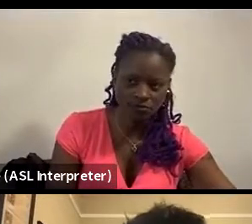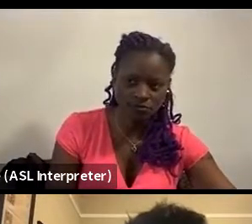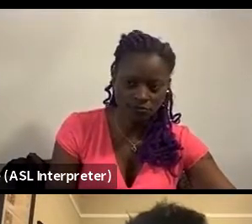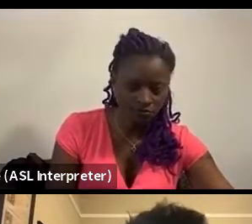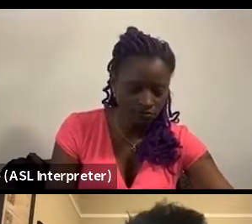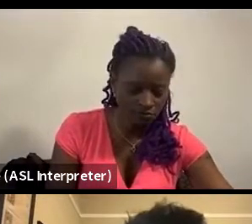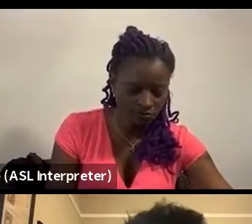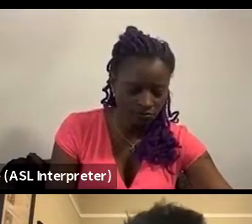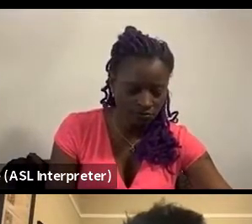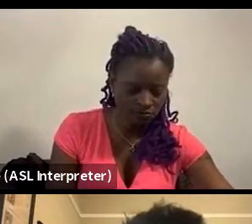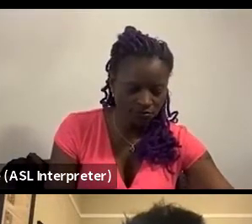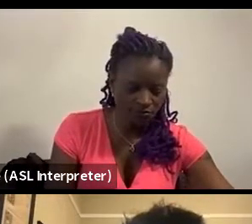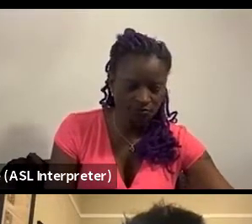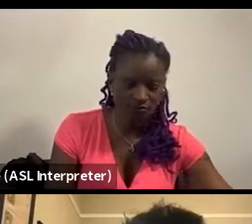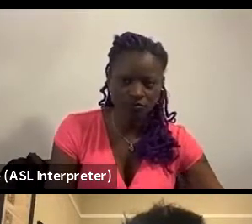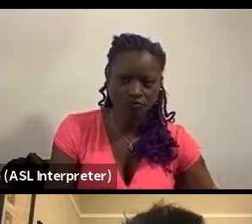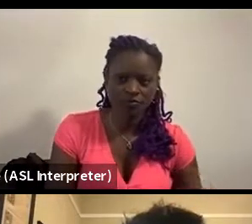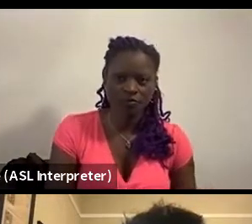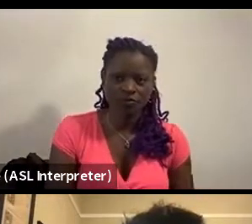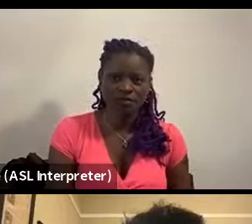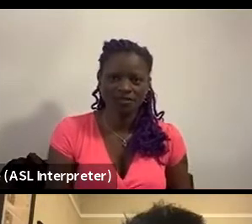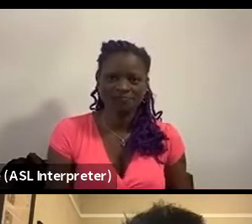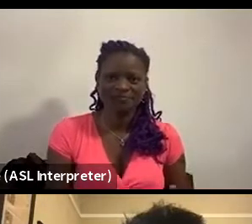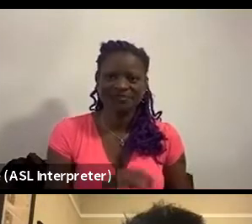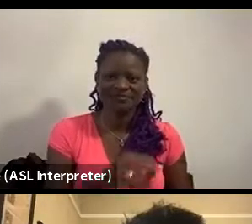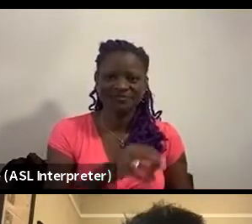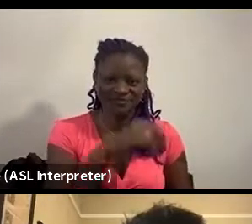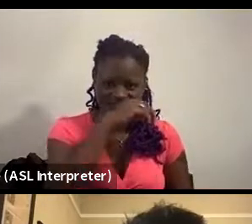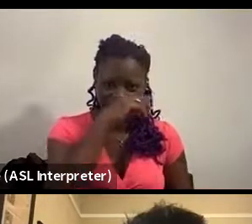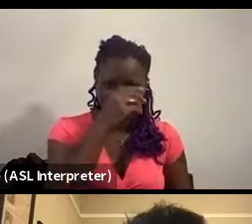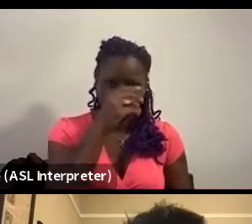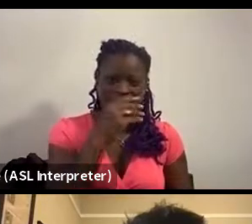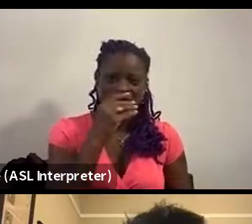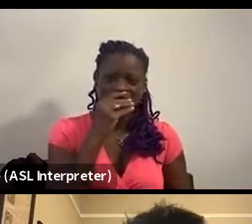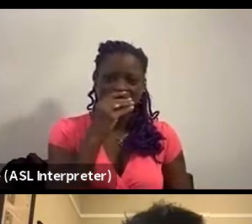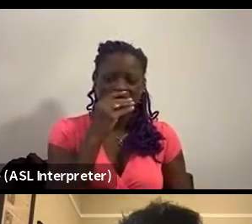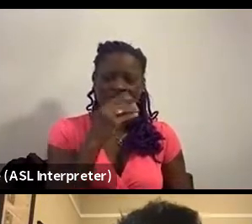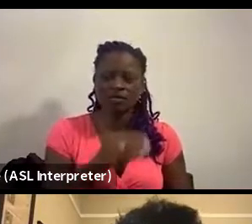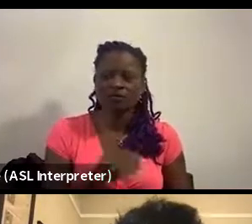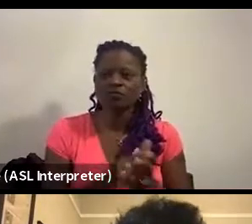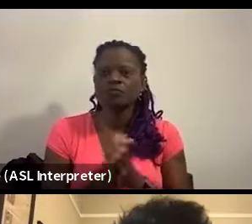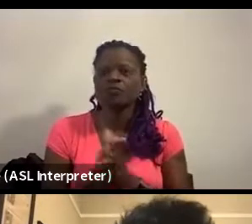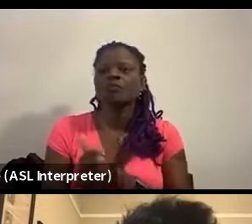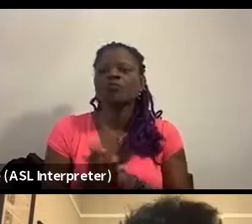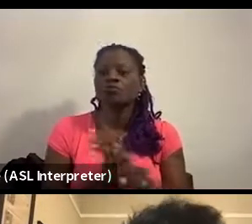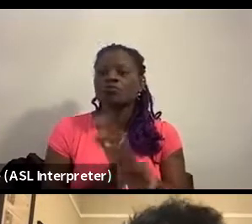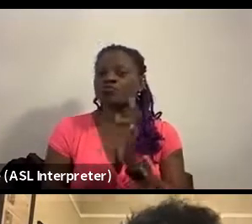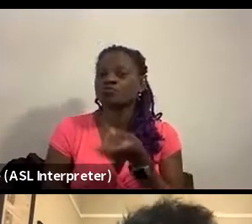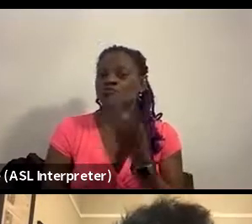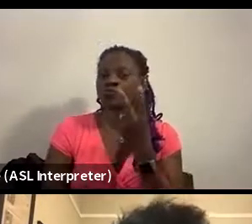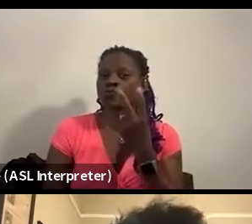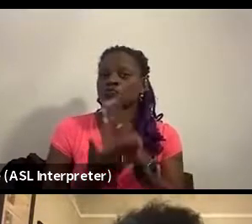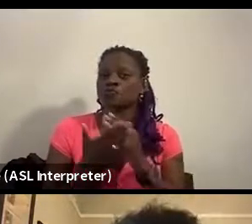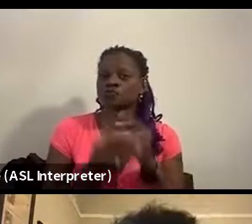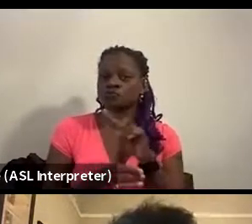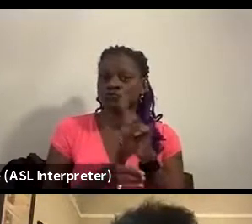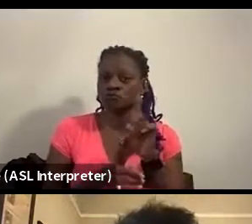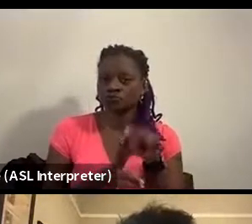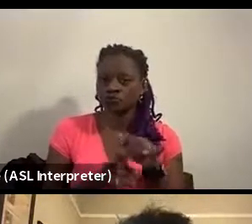And Danny, Danny, I'm sure you're all quite capable of responding to a question, right, so the first one in ensuring how we're going to make sure that